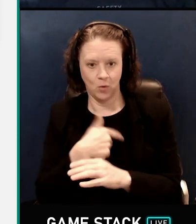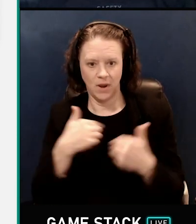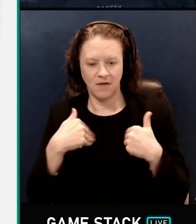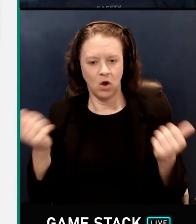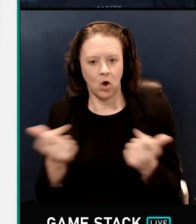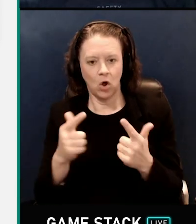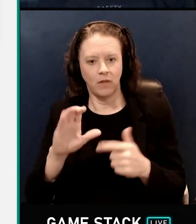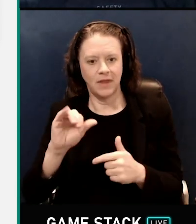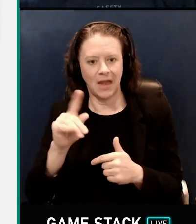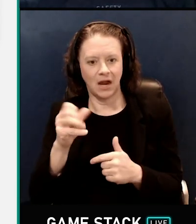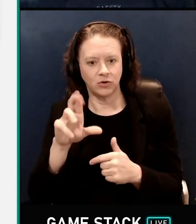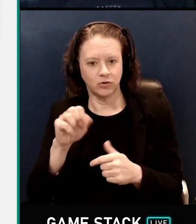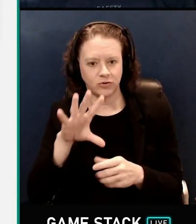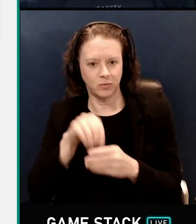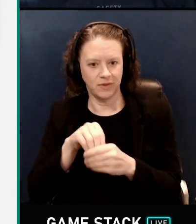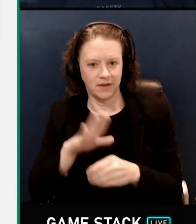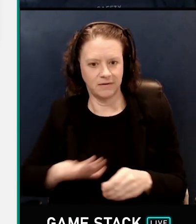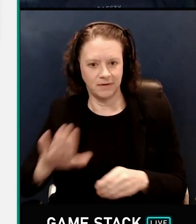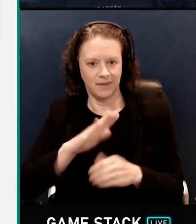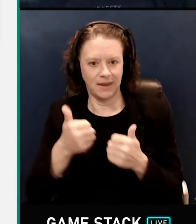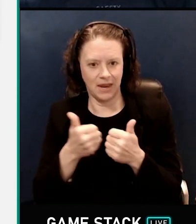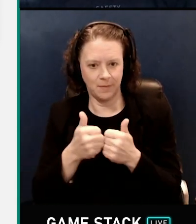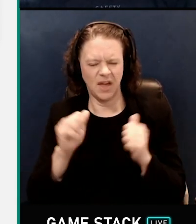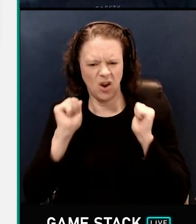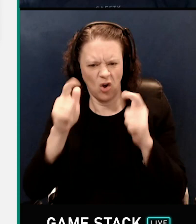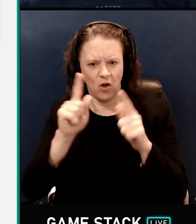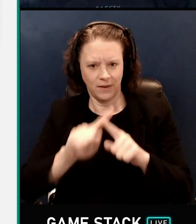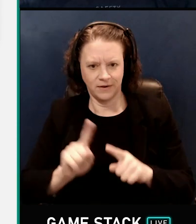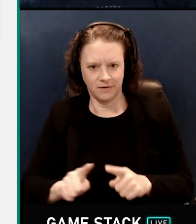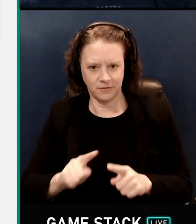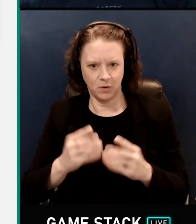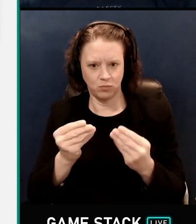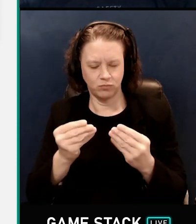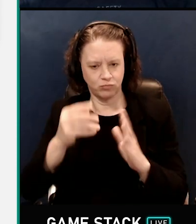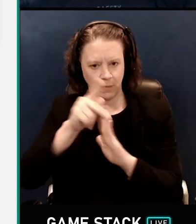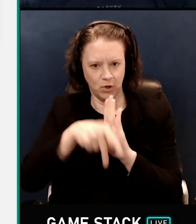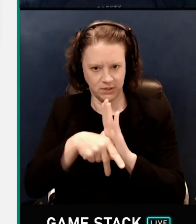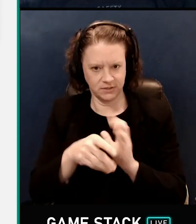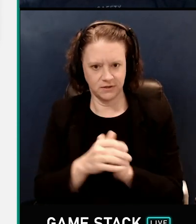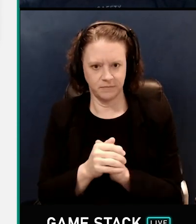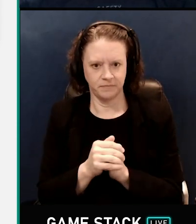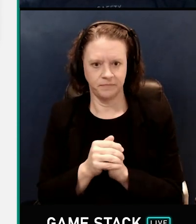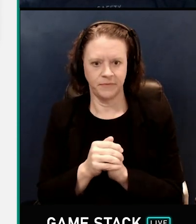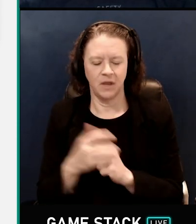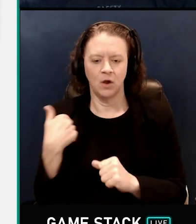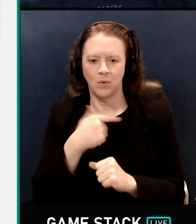the actors in the game and all their properties. This was really useful since we wouldn't have to check